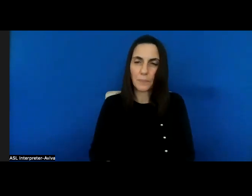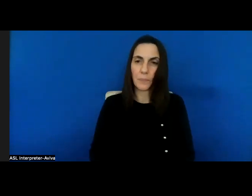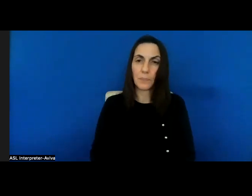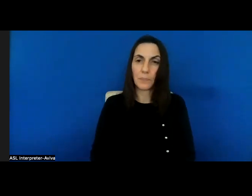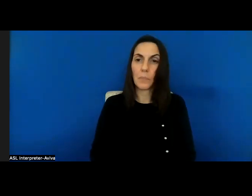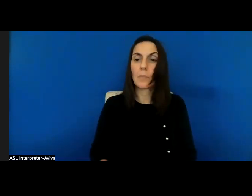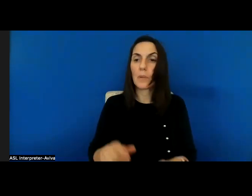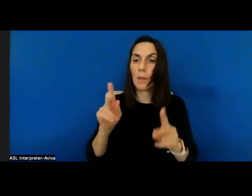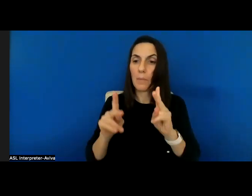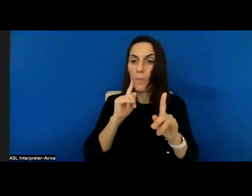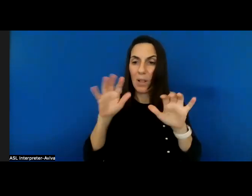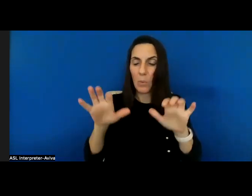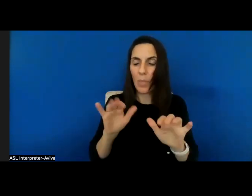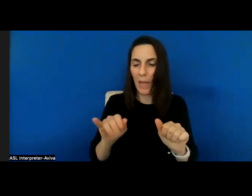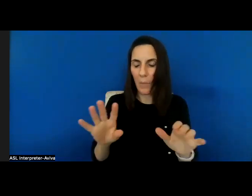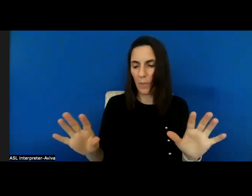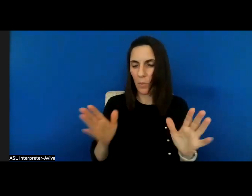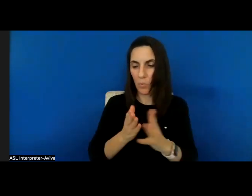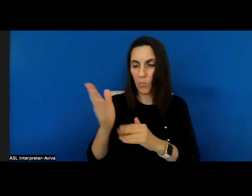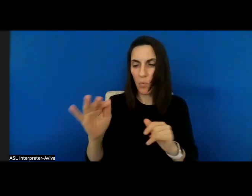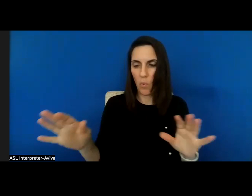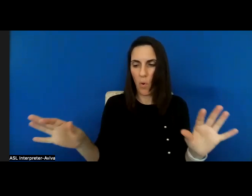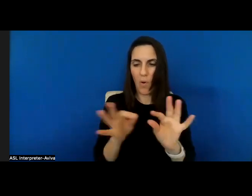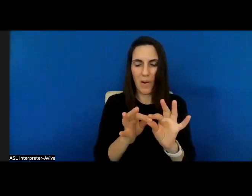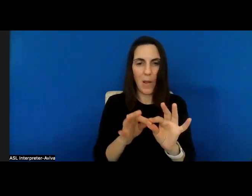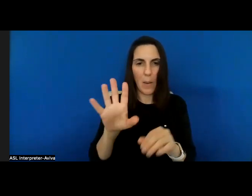a connected bank account as well. 11:44:04 And that's a question we get is,